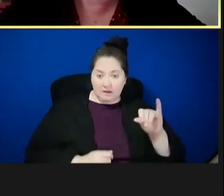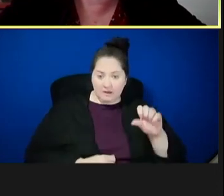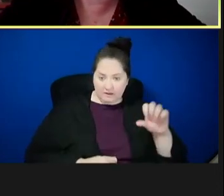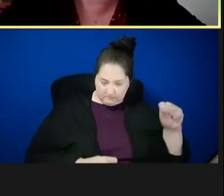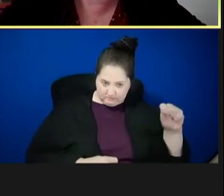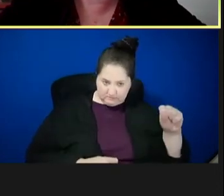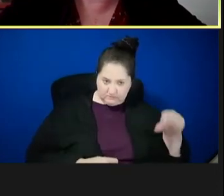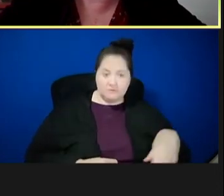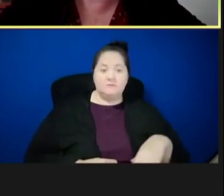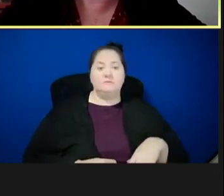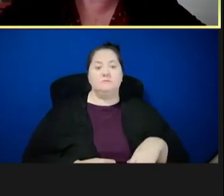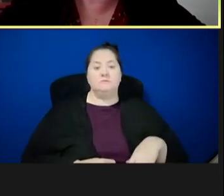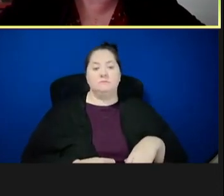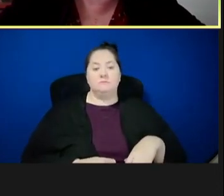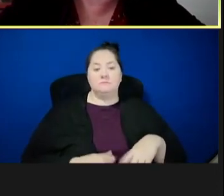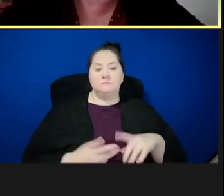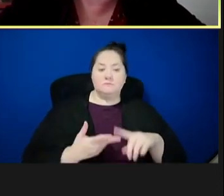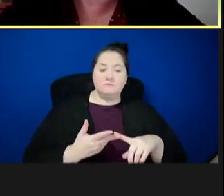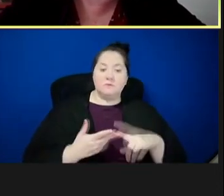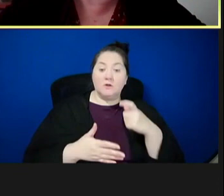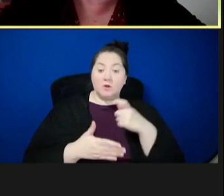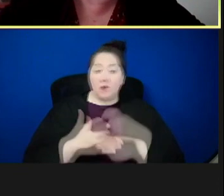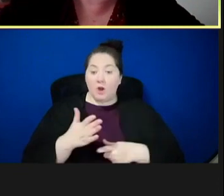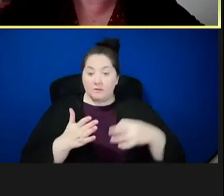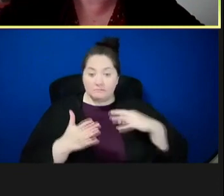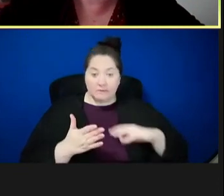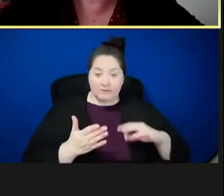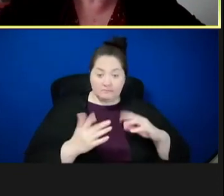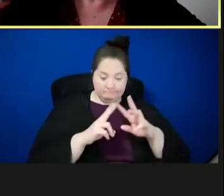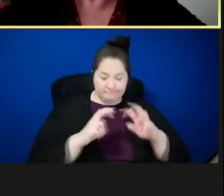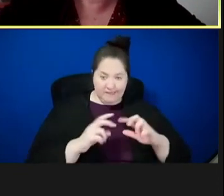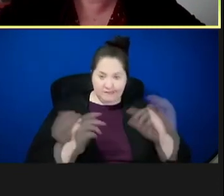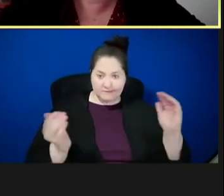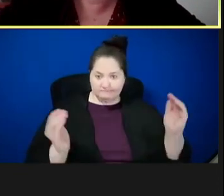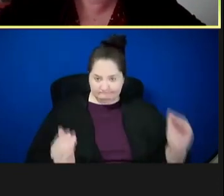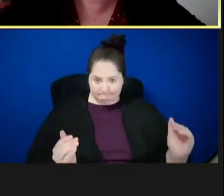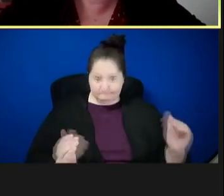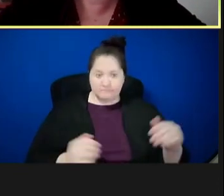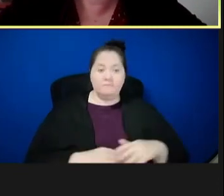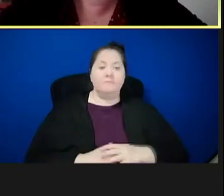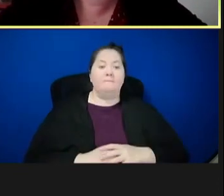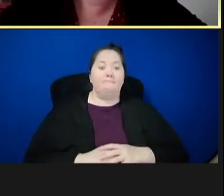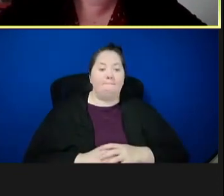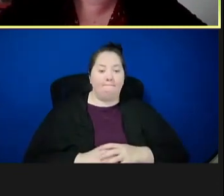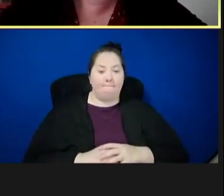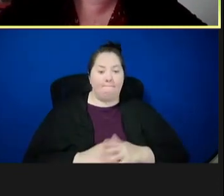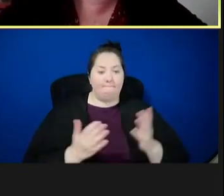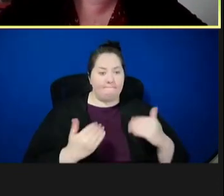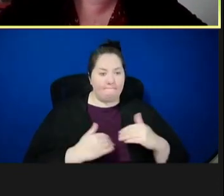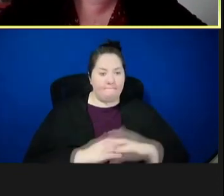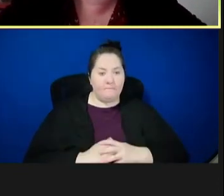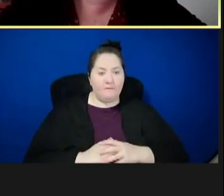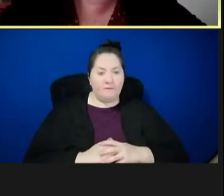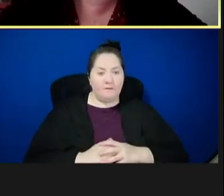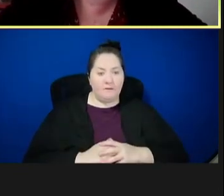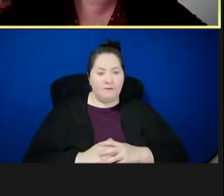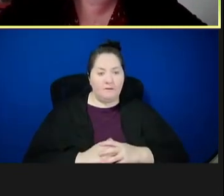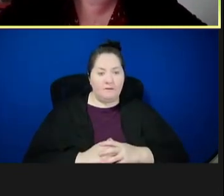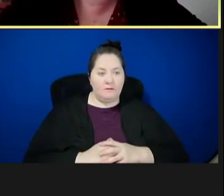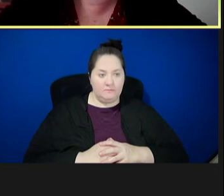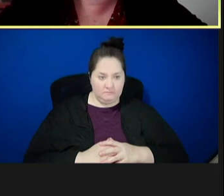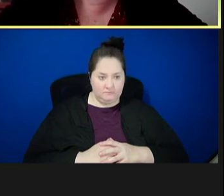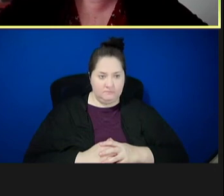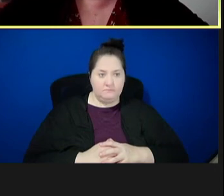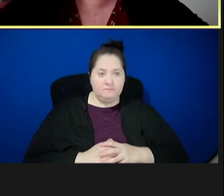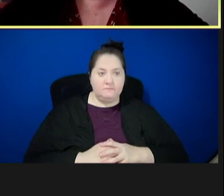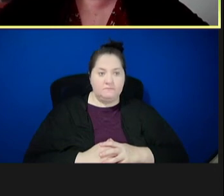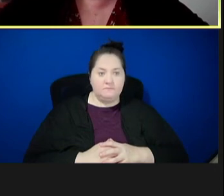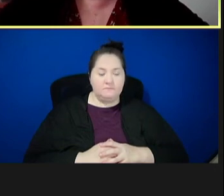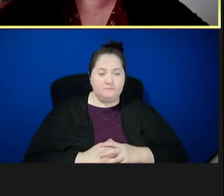be working on a cost-benefit analysis very shortly. Next slide, please. Next slide.